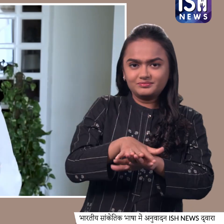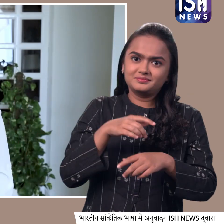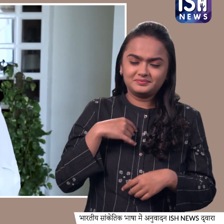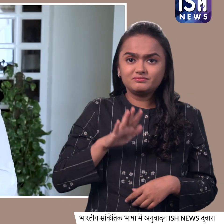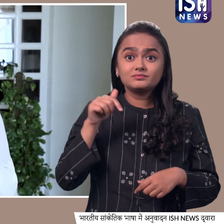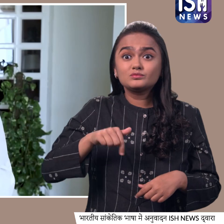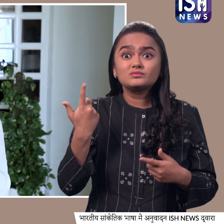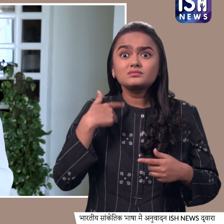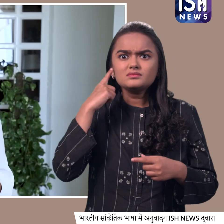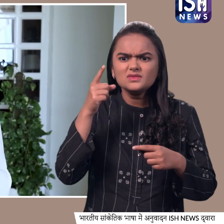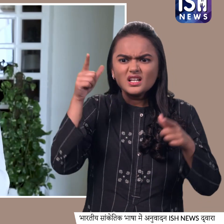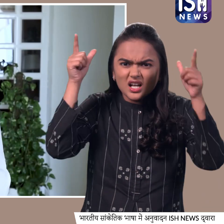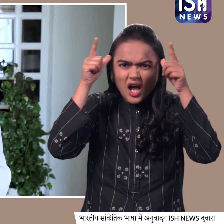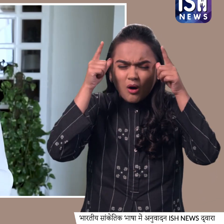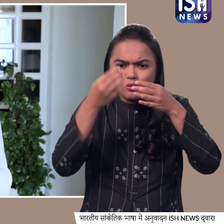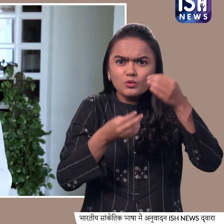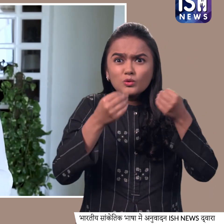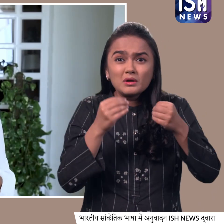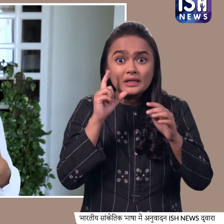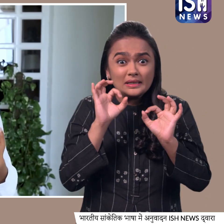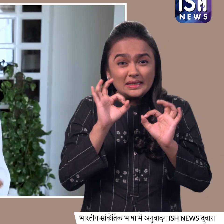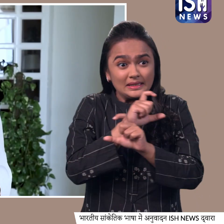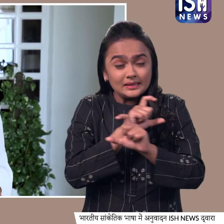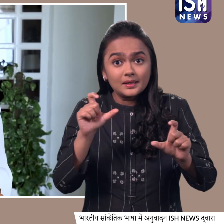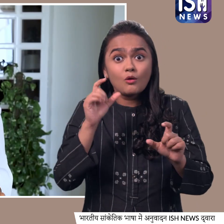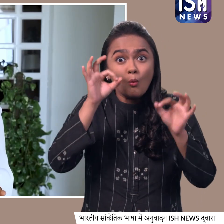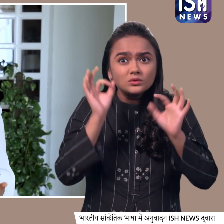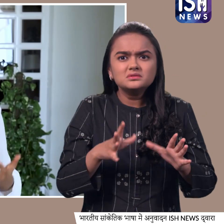Nowadays it is almost impossible to get pure cow's milk.